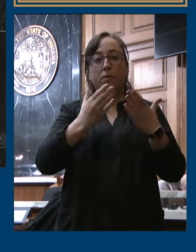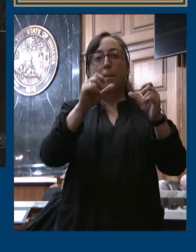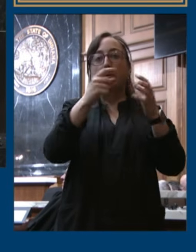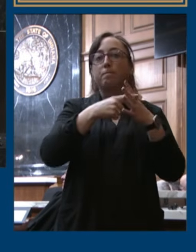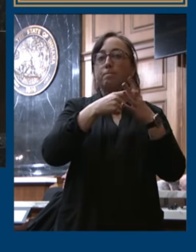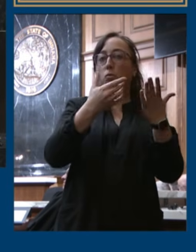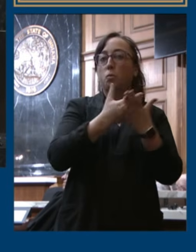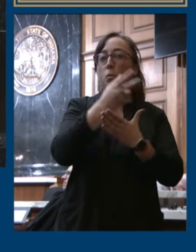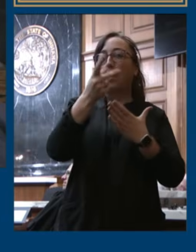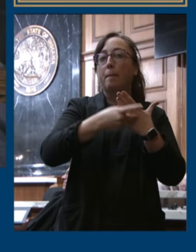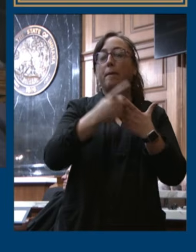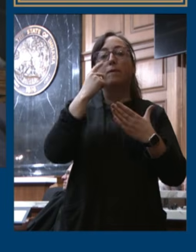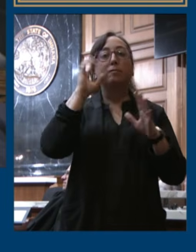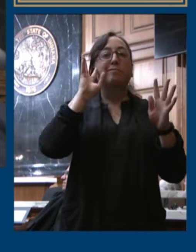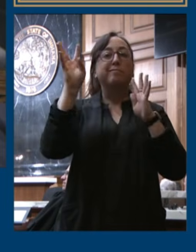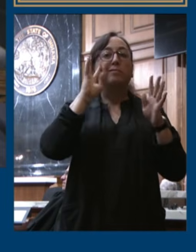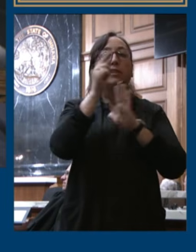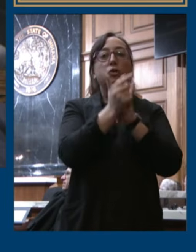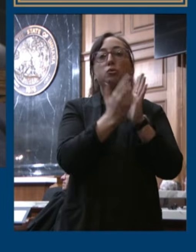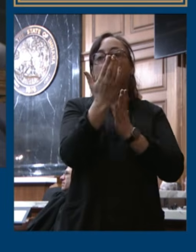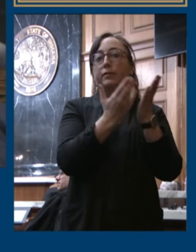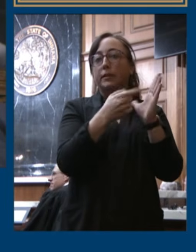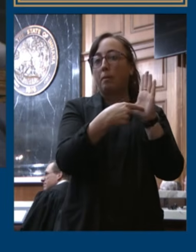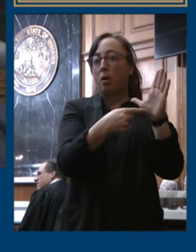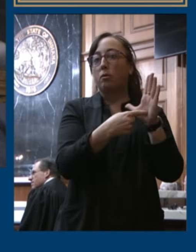LEGAL-SERVICE MODELS, EXPLORATION OF NEW LICENSURE